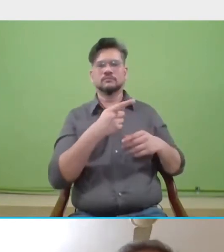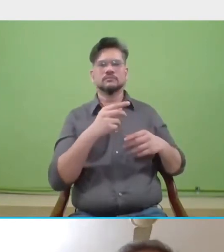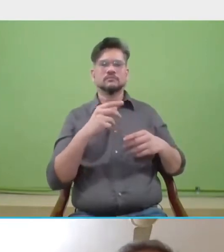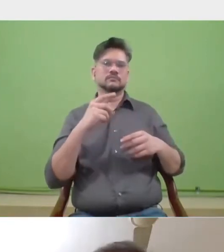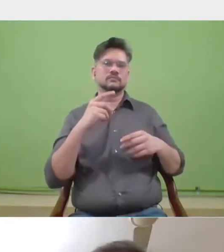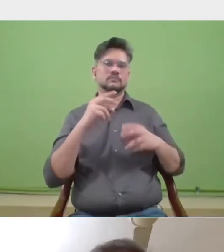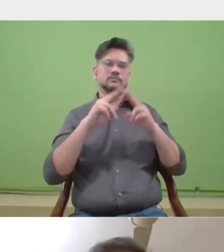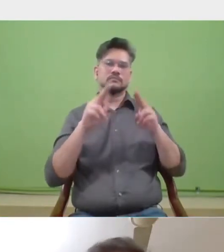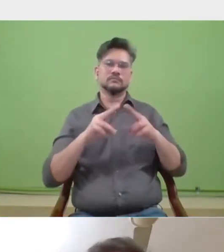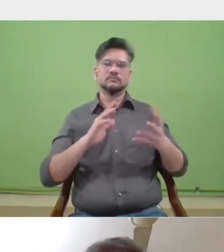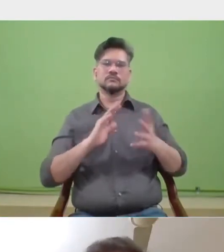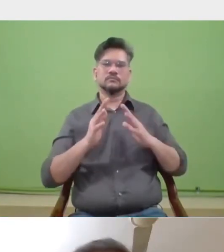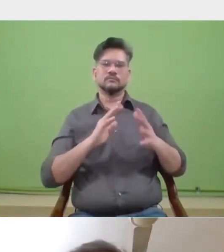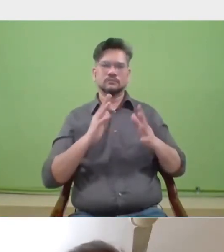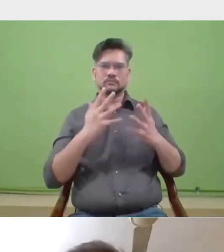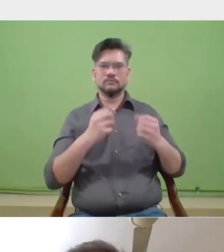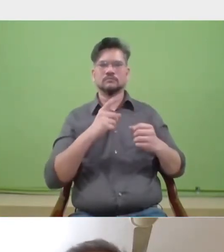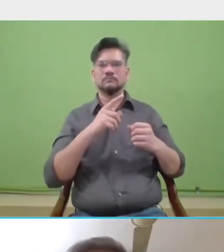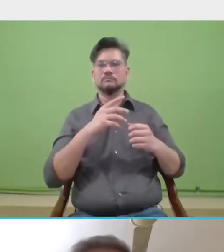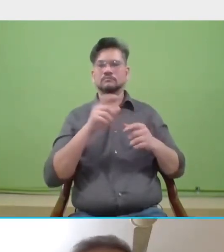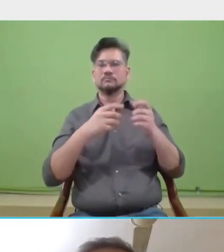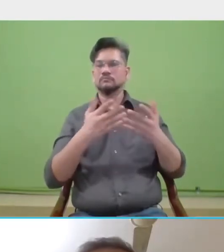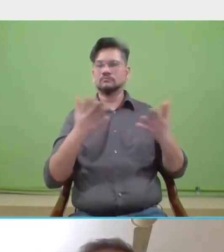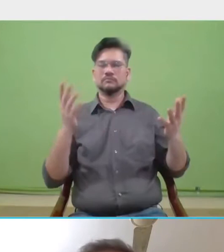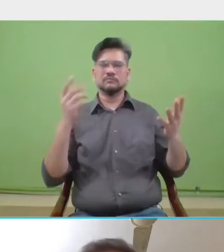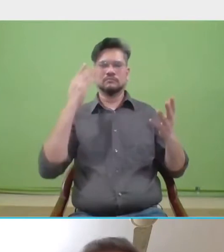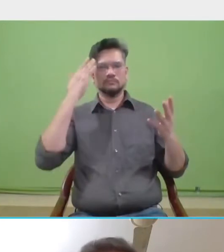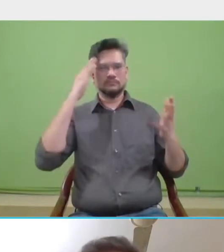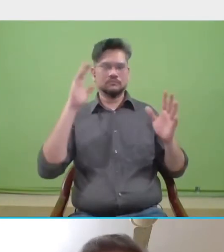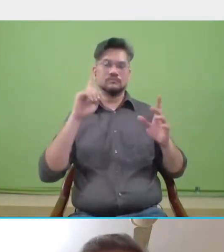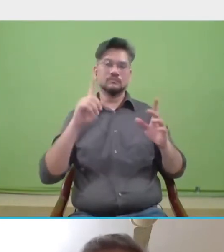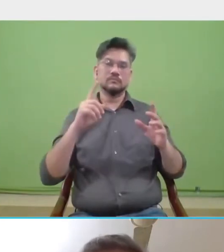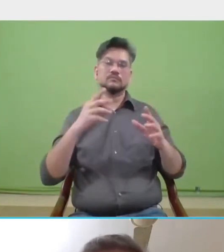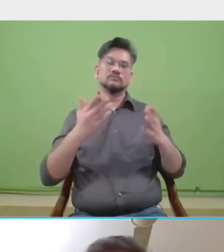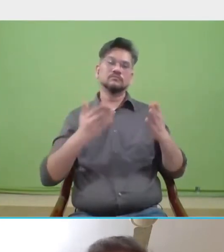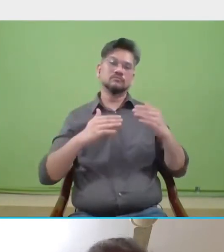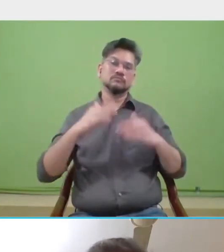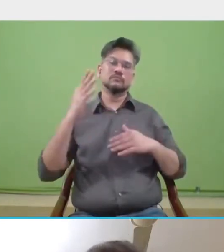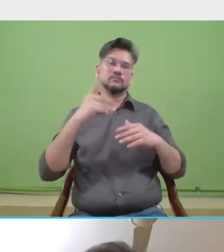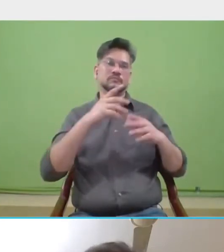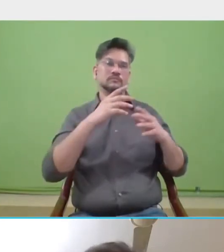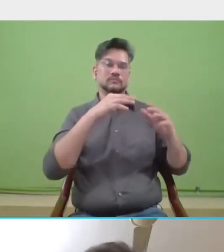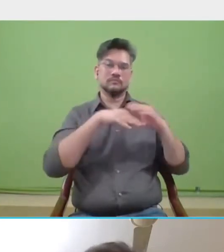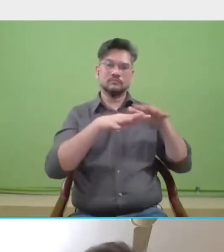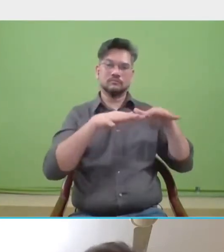everybody knows so a lot of conversation outside the talks and all happen and through these kinds